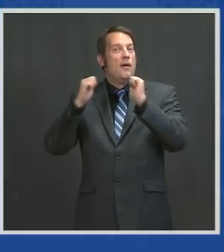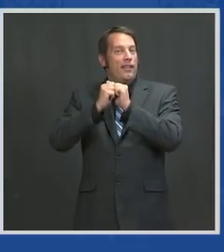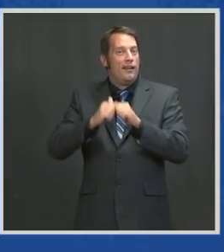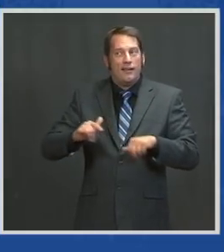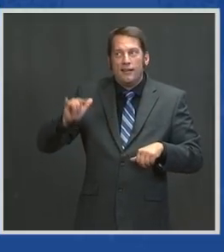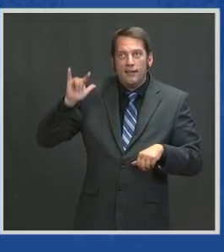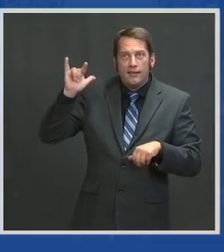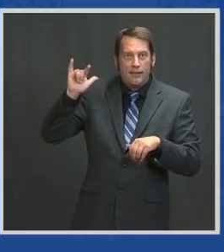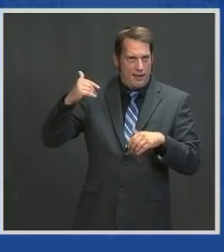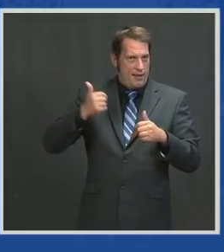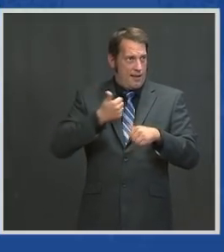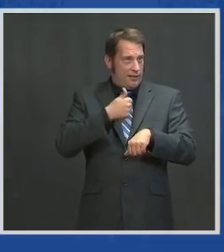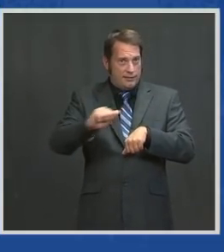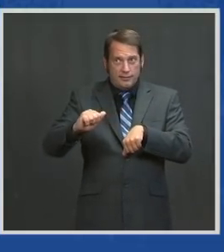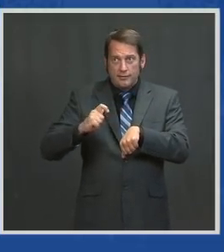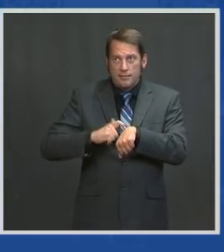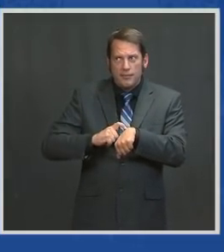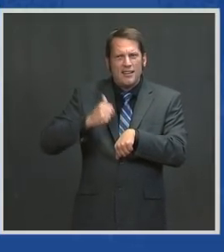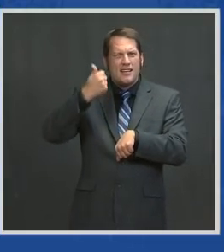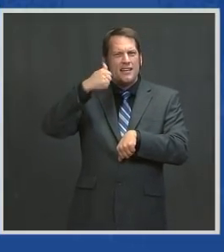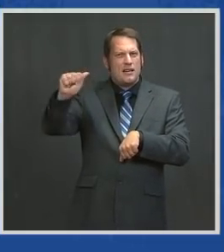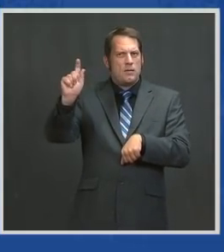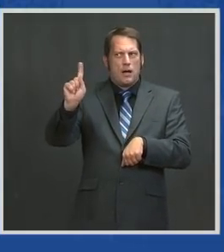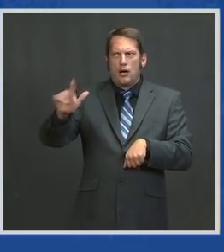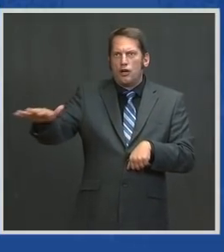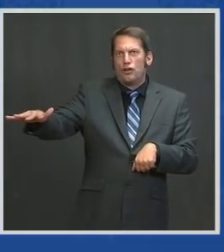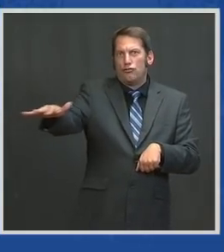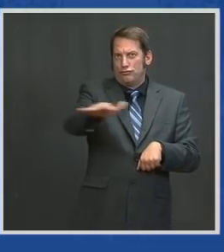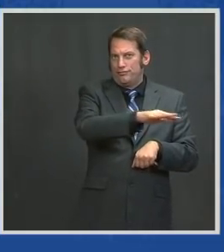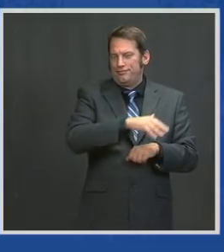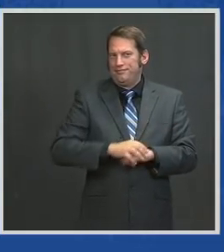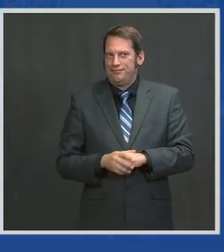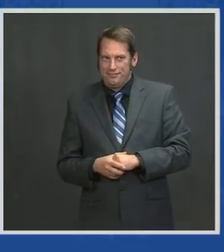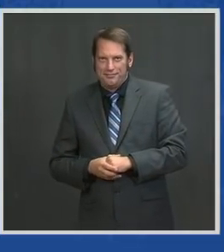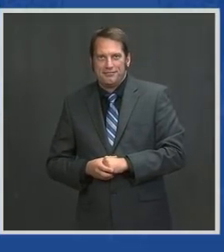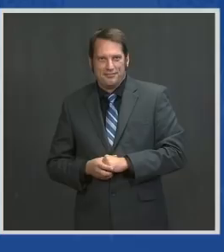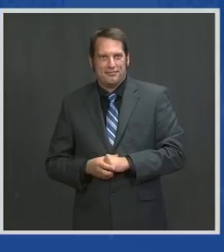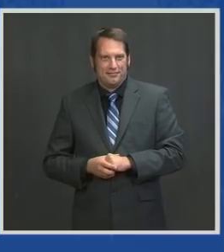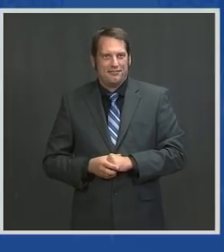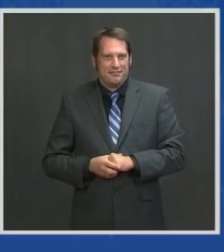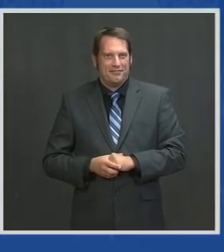And despite our diverse mission sets, we are all masters of our domain,